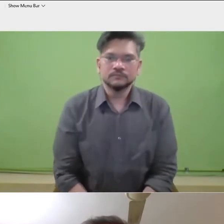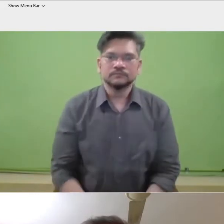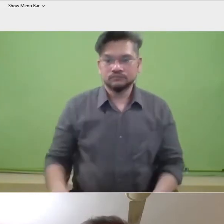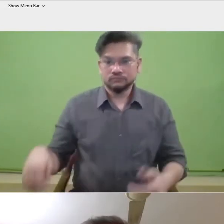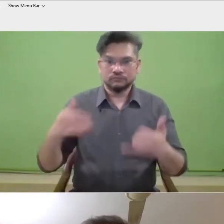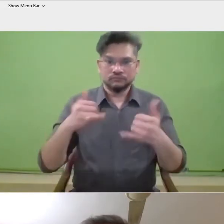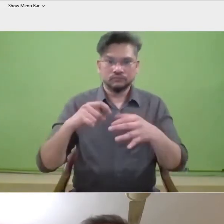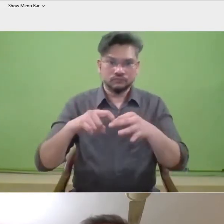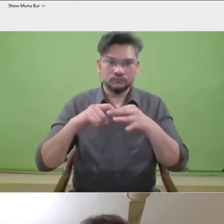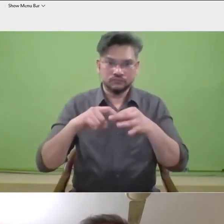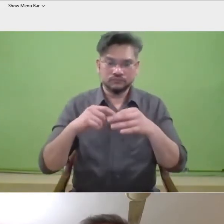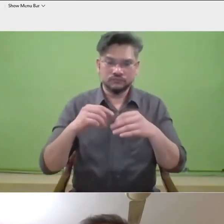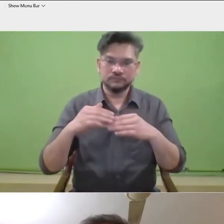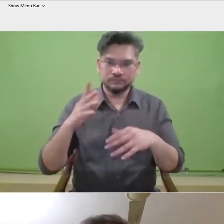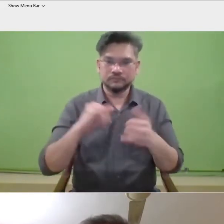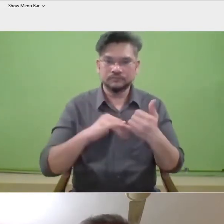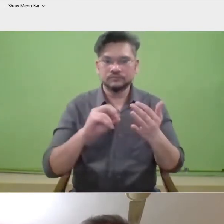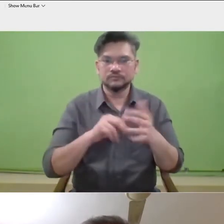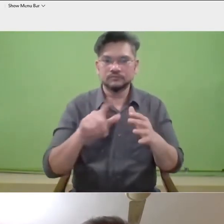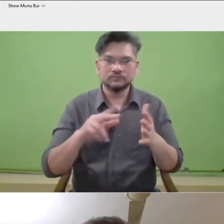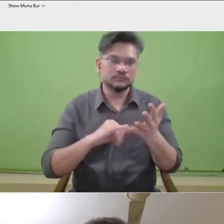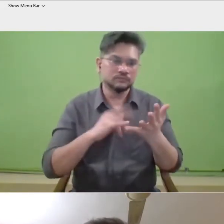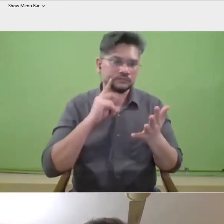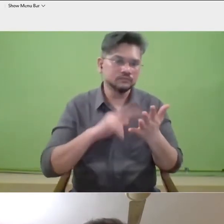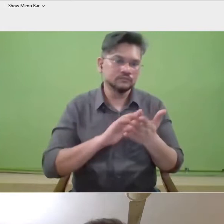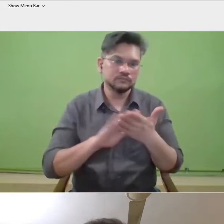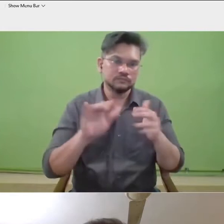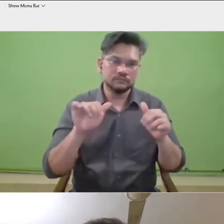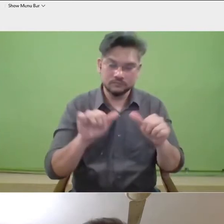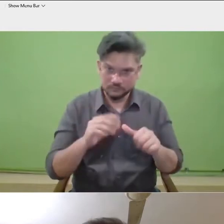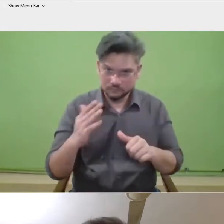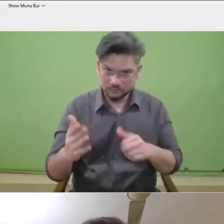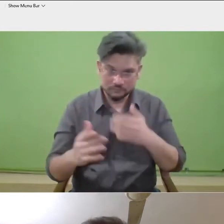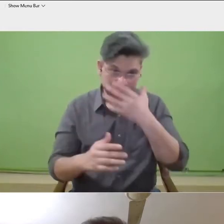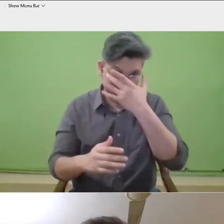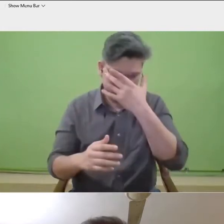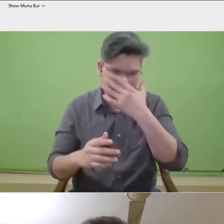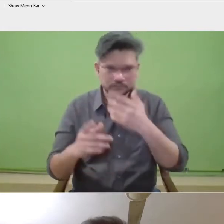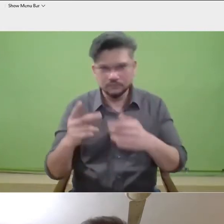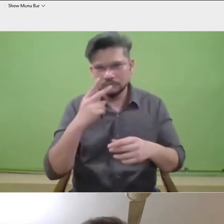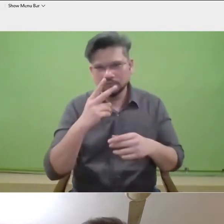is from Sonal Sinha she says we find linguists working on sign language